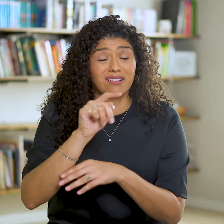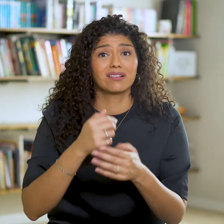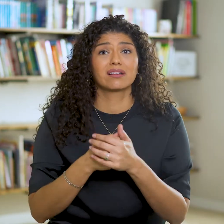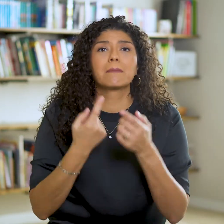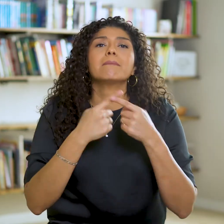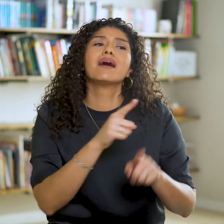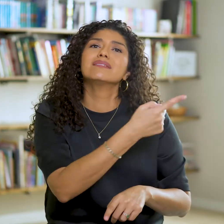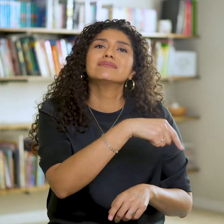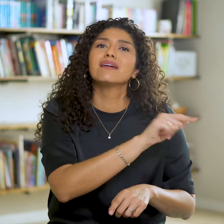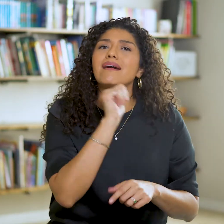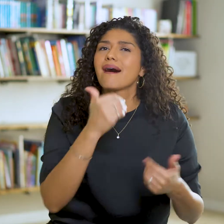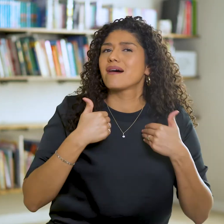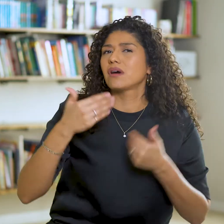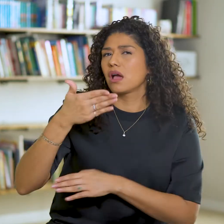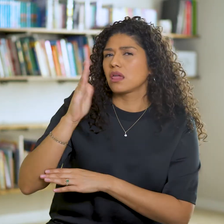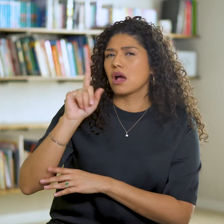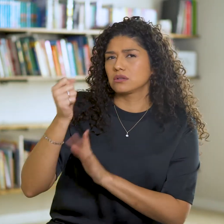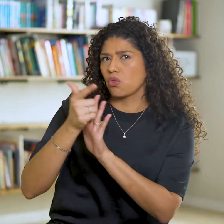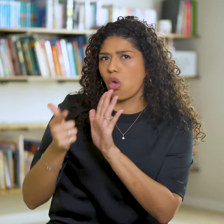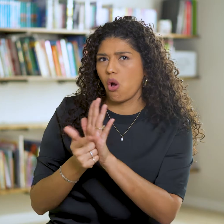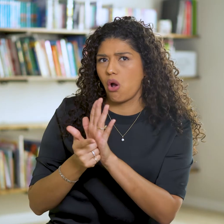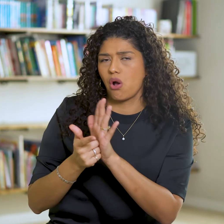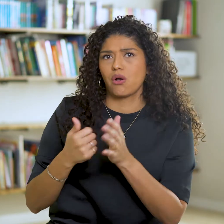but they didn’t have God’s law.